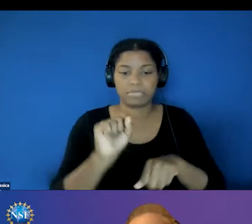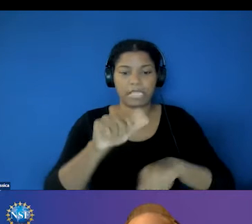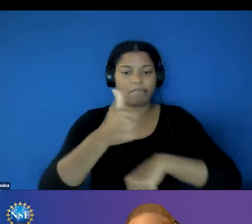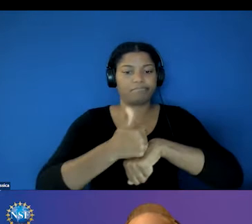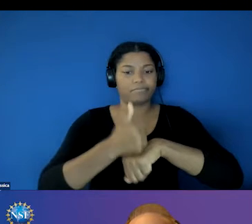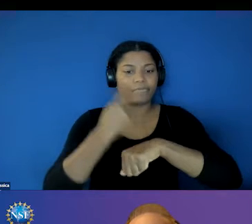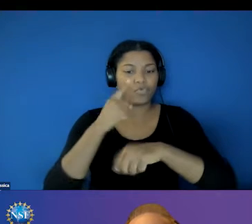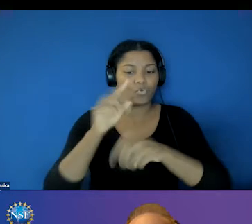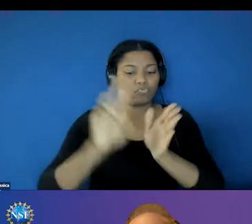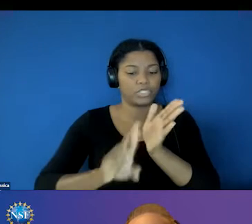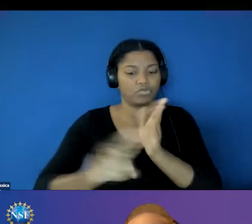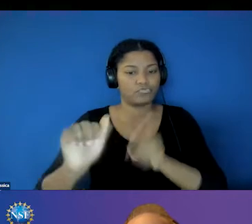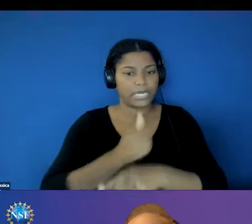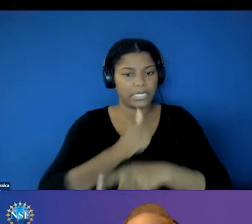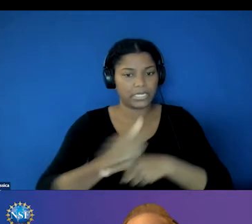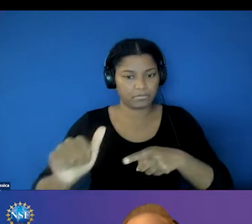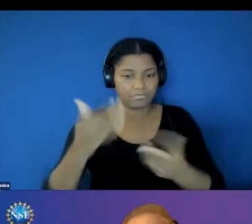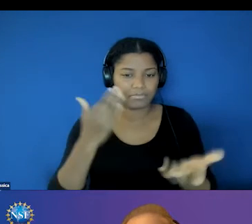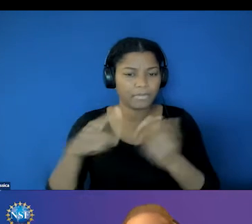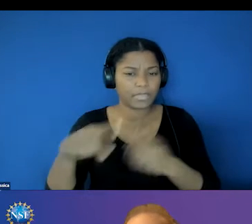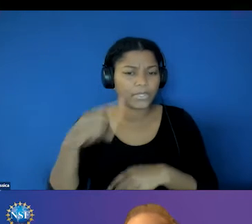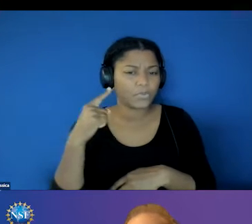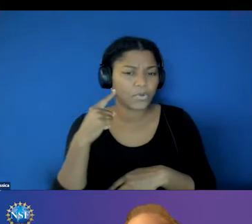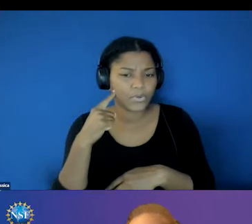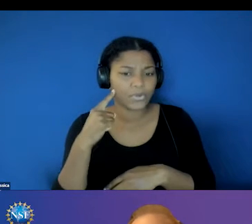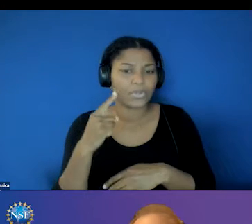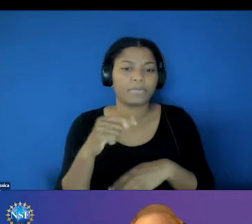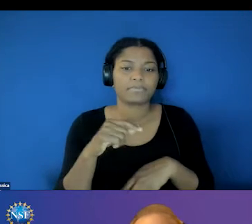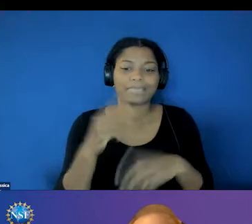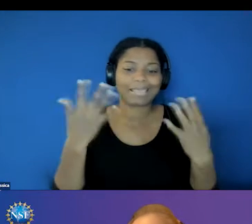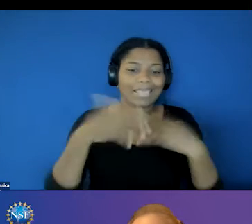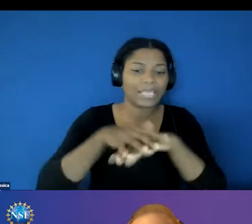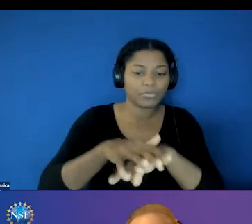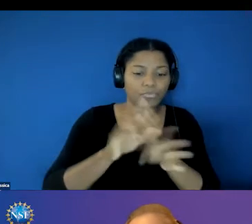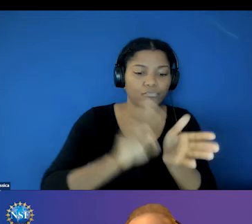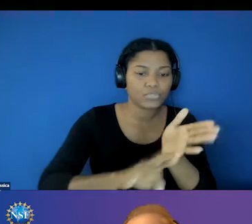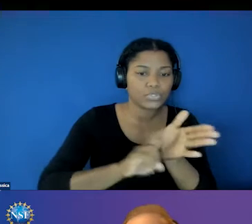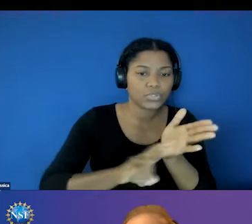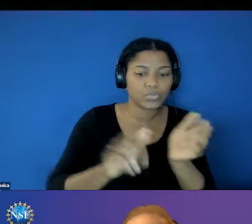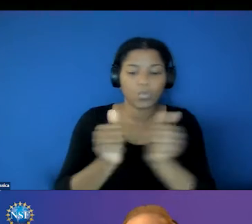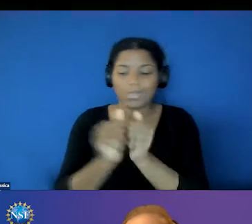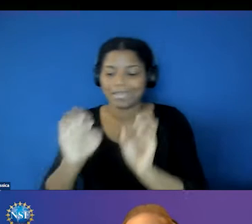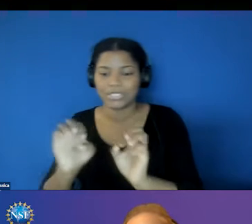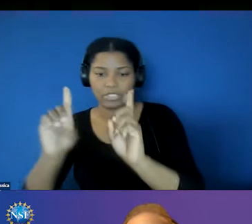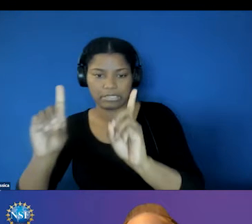You probably have heard the phrase, "Integrate research with education at NSF," which has been around for many years.